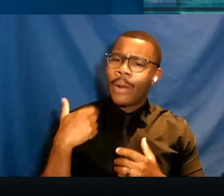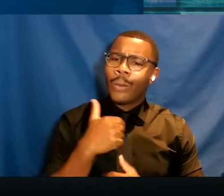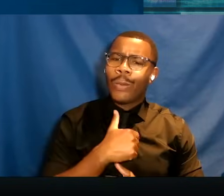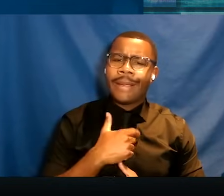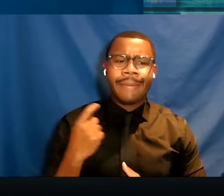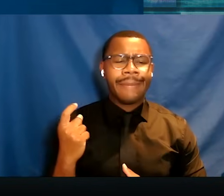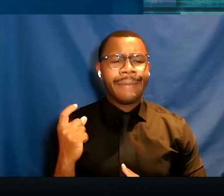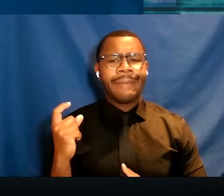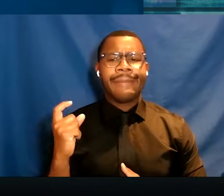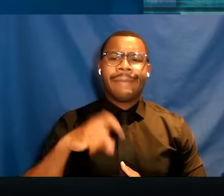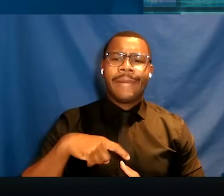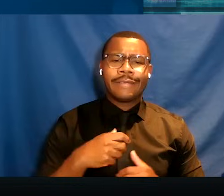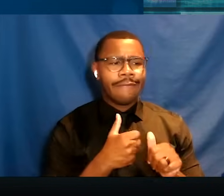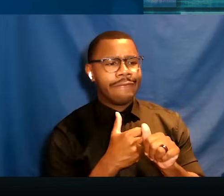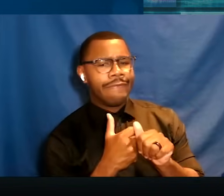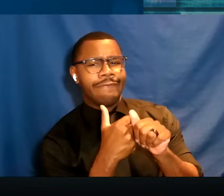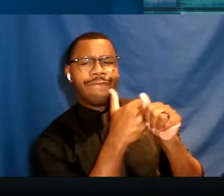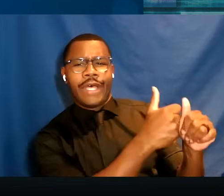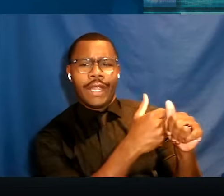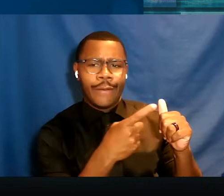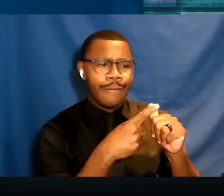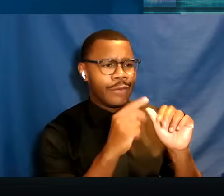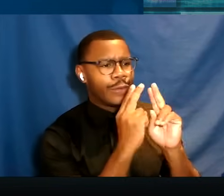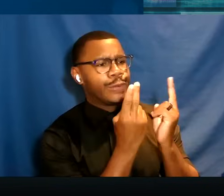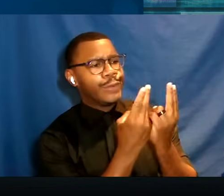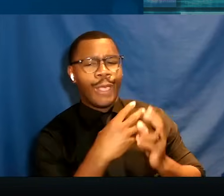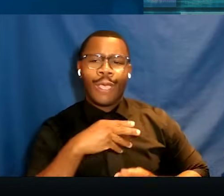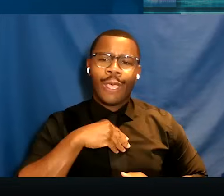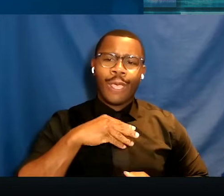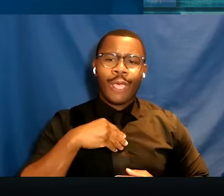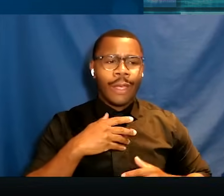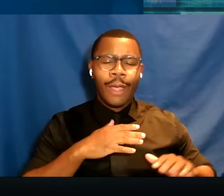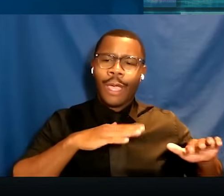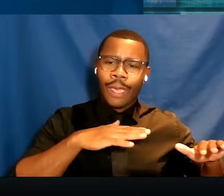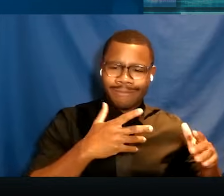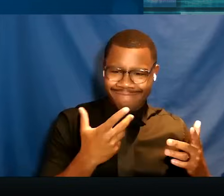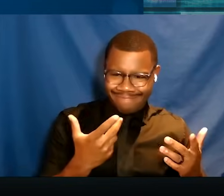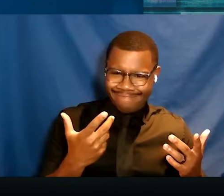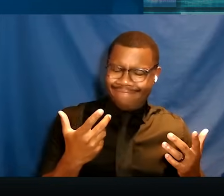whatever the first union up to bat negotiated in this, in any given cycle of negotiation.